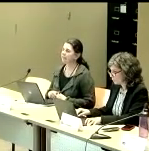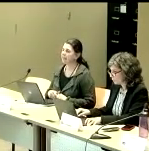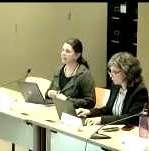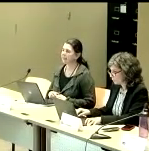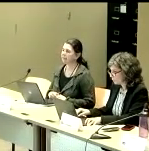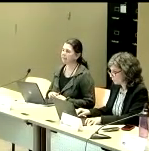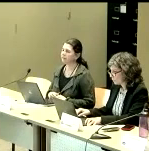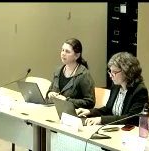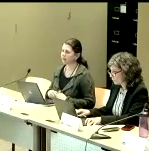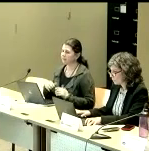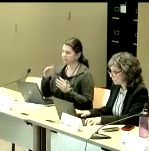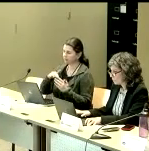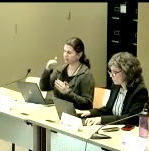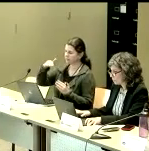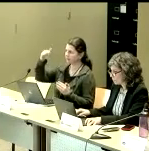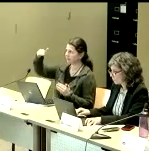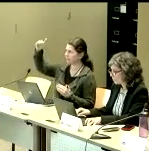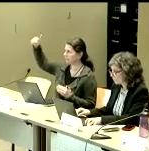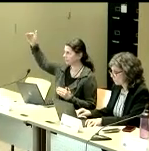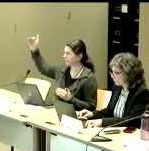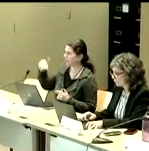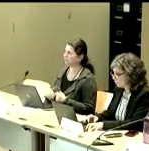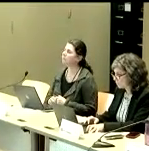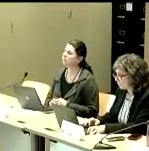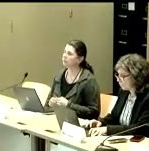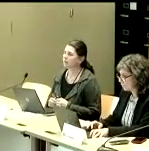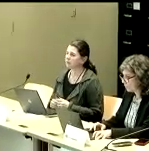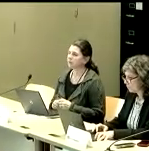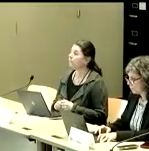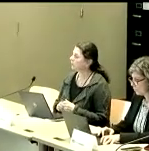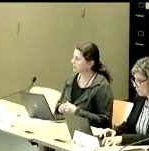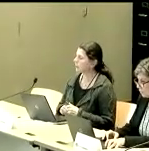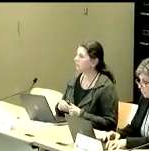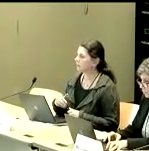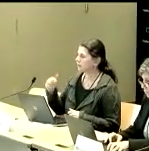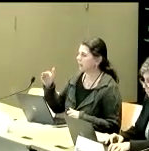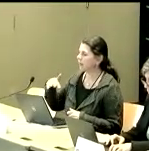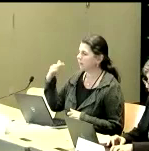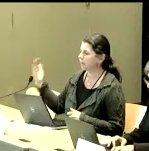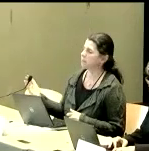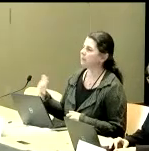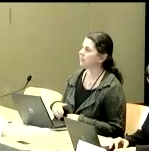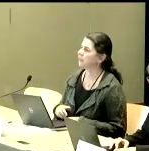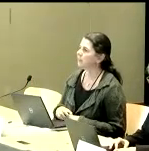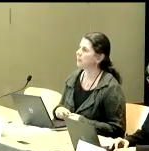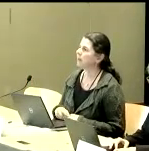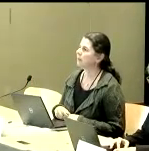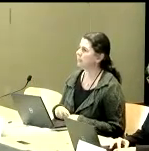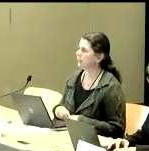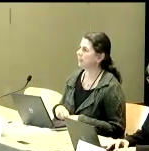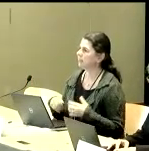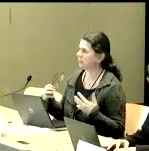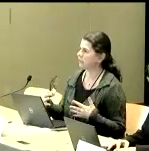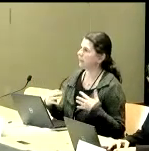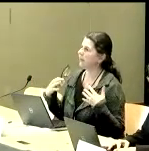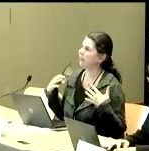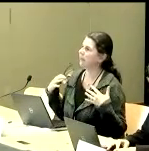And there have been increasingly rigorous levels of expectations around data, data sharing,